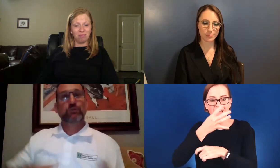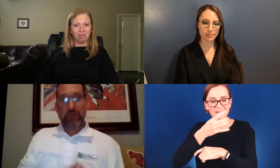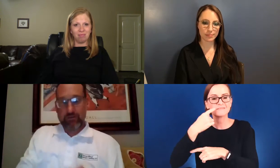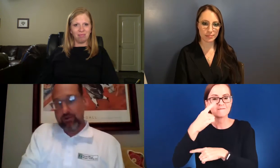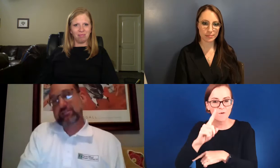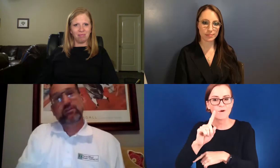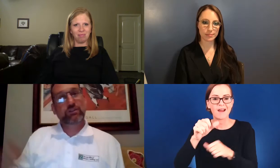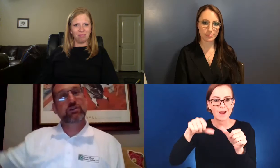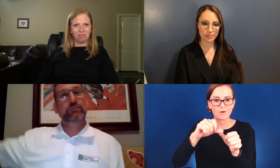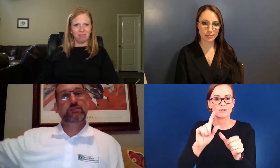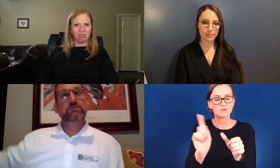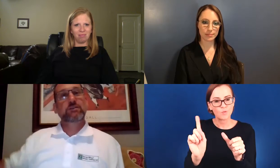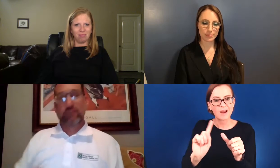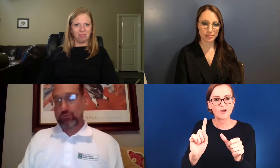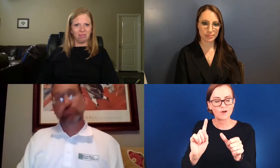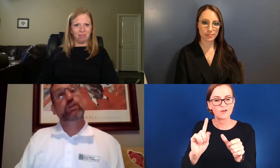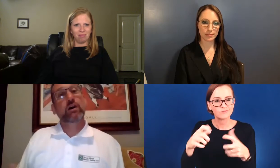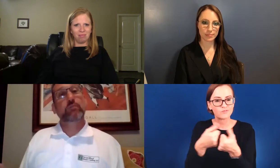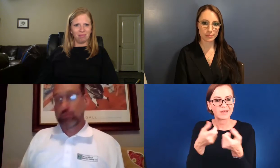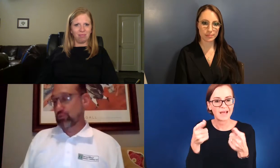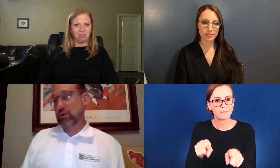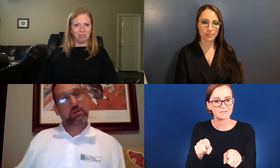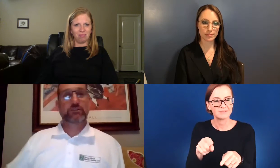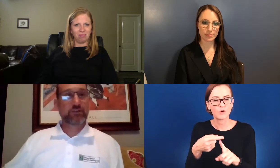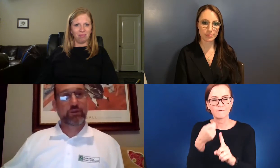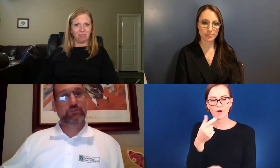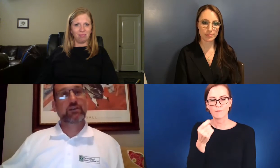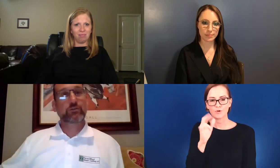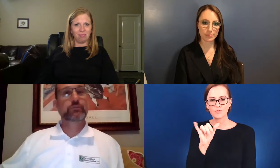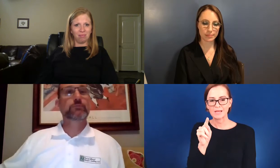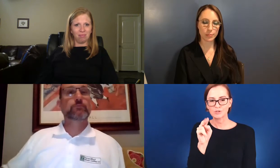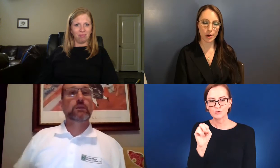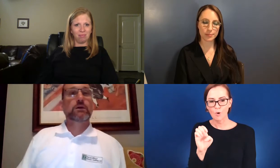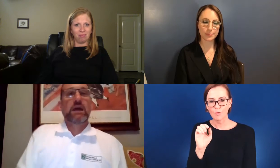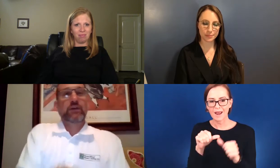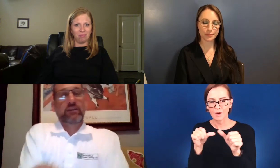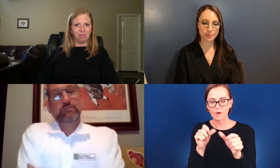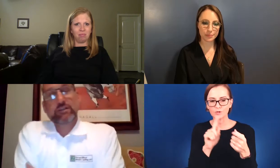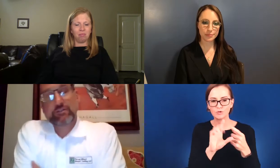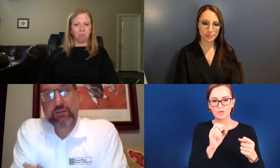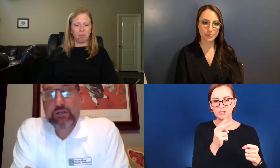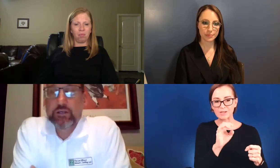between Greystone and Chelsea that was put up, was put up because somebody was killed, at that intersection.